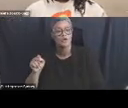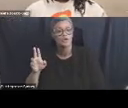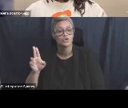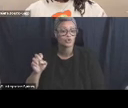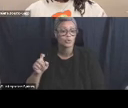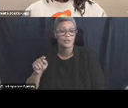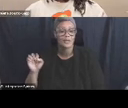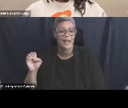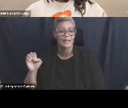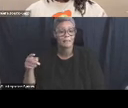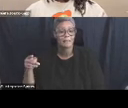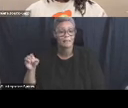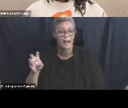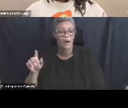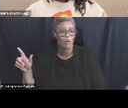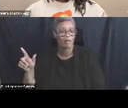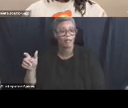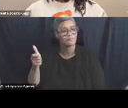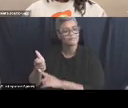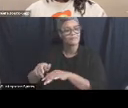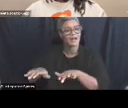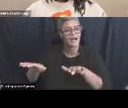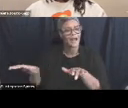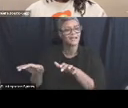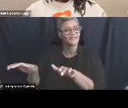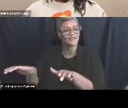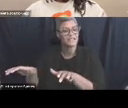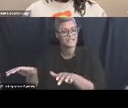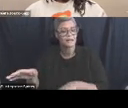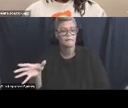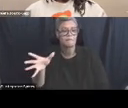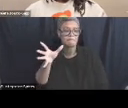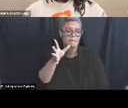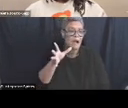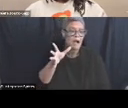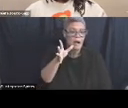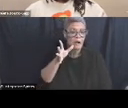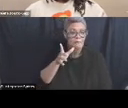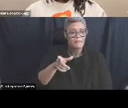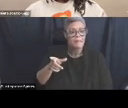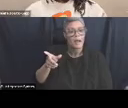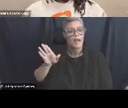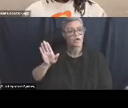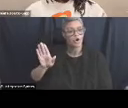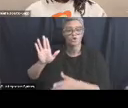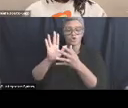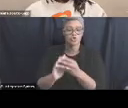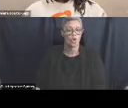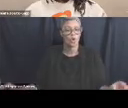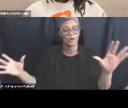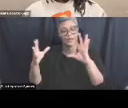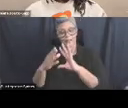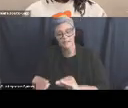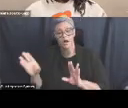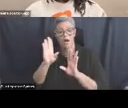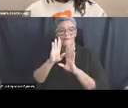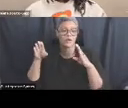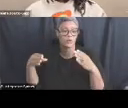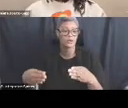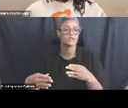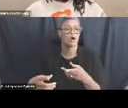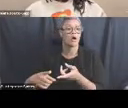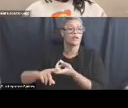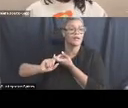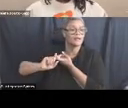storyteller whose scholarship is focused on issues of race, racism, kinship, community, education,